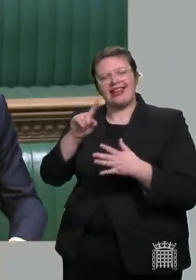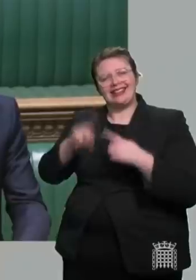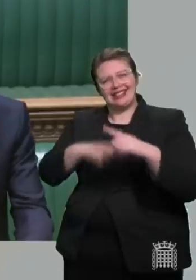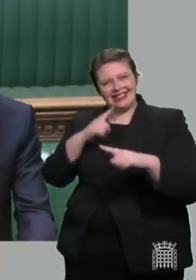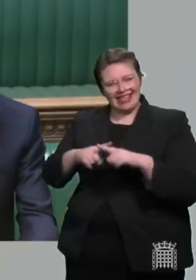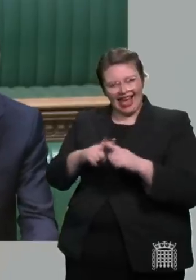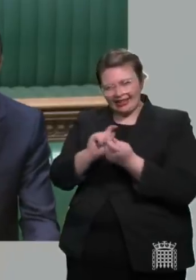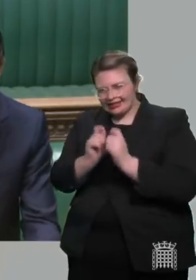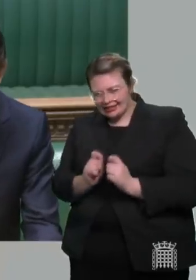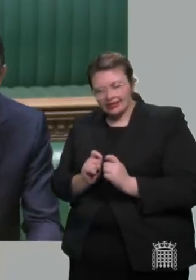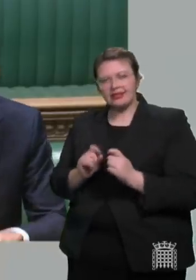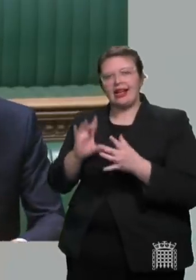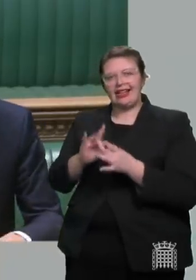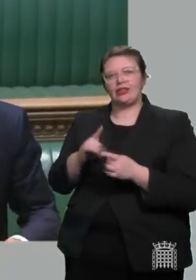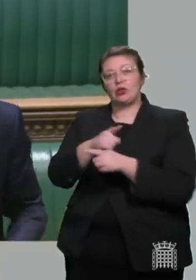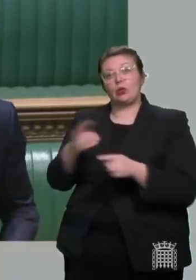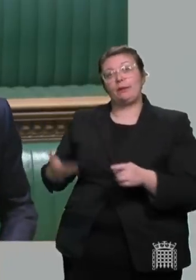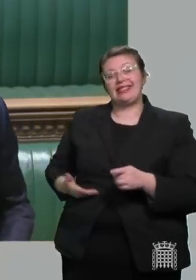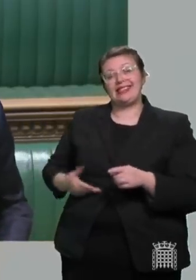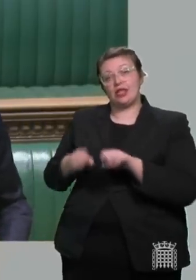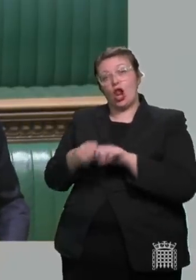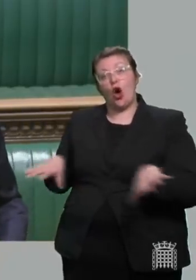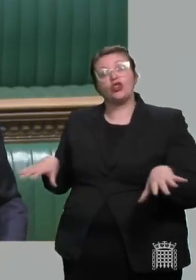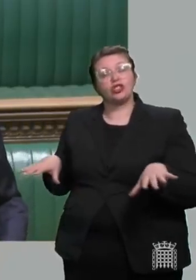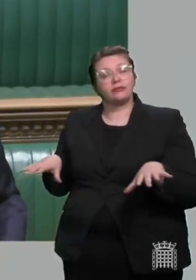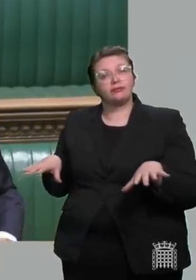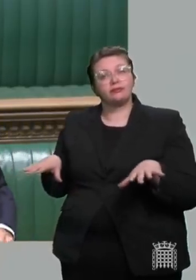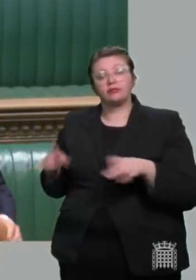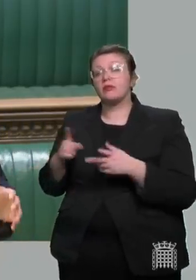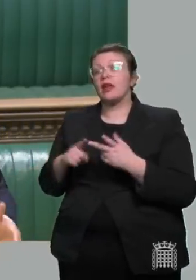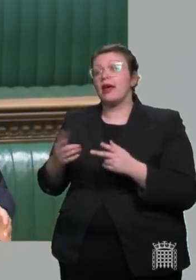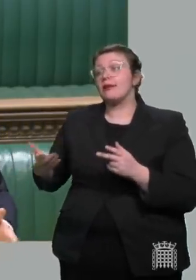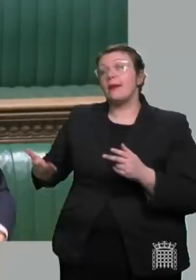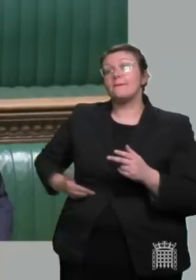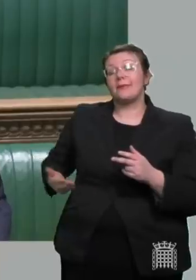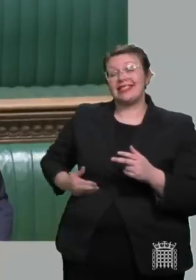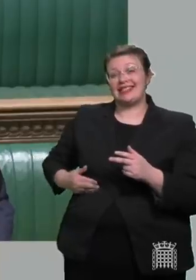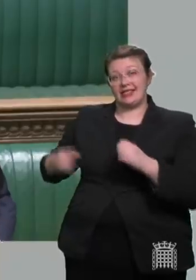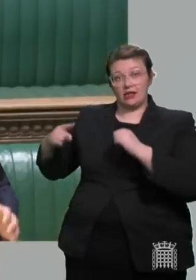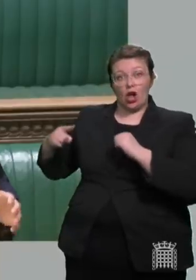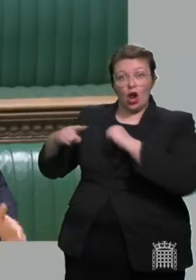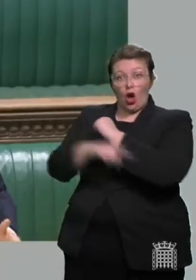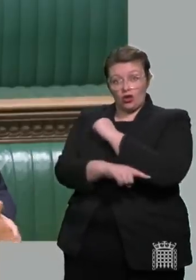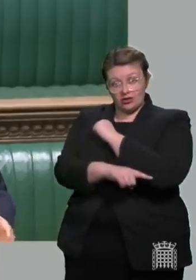more generous by allowing businesses to carry back losses of up to £2 million for three